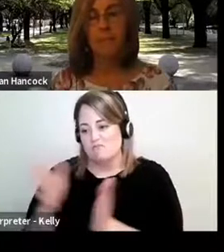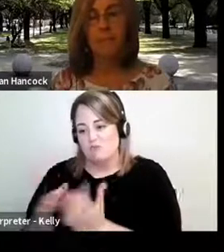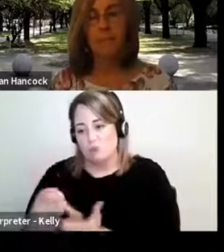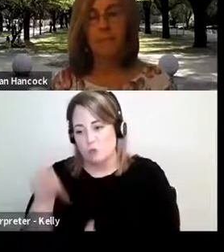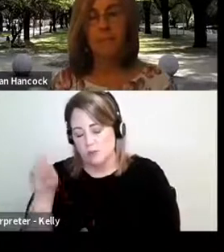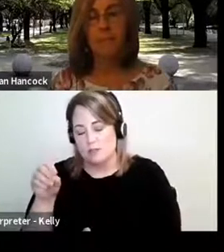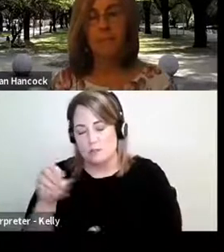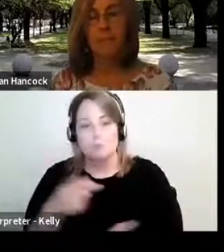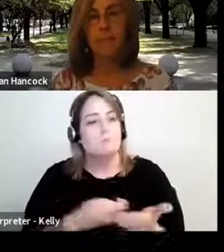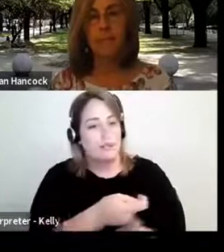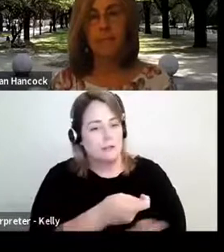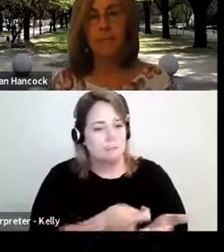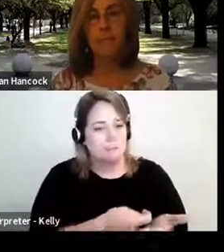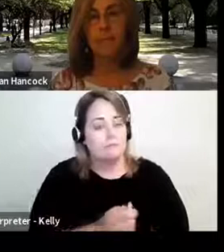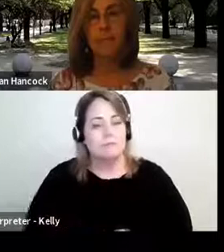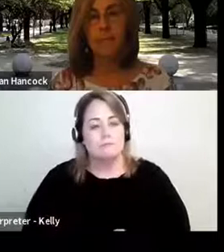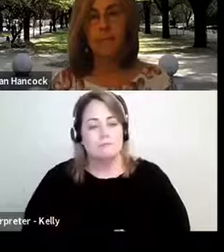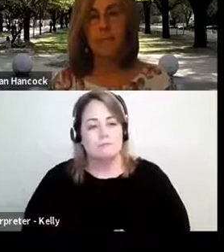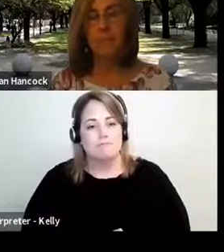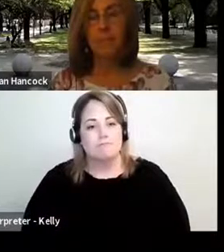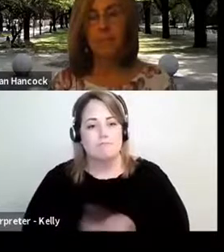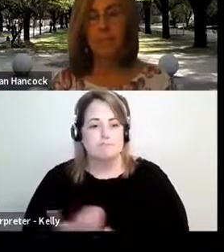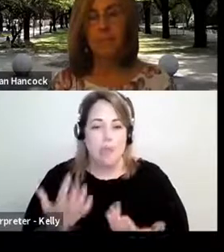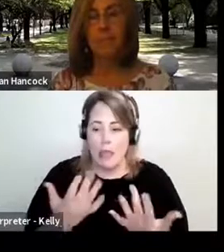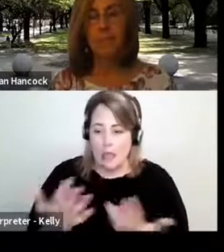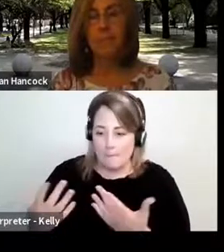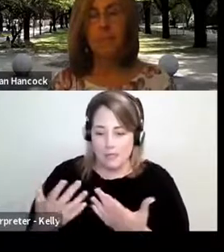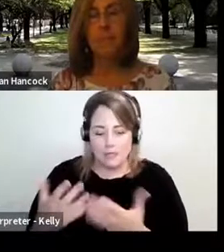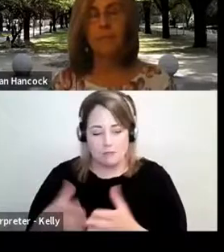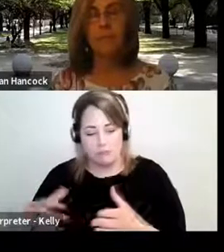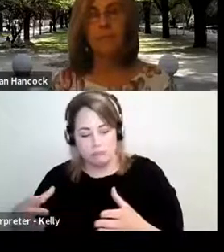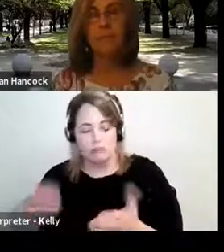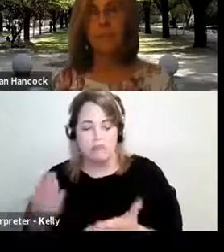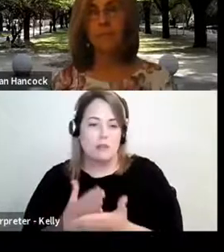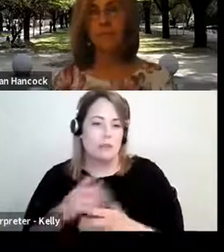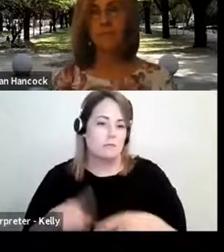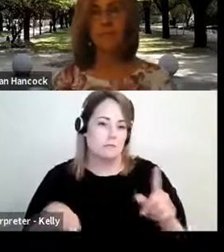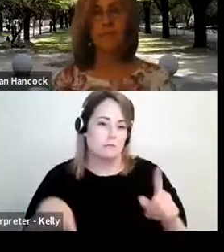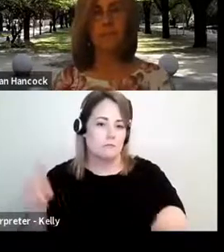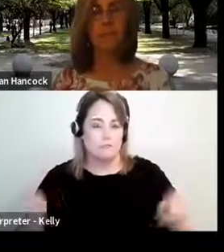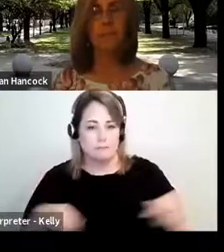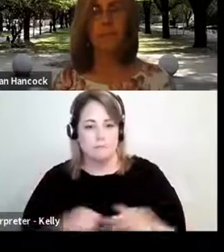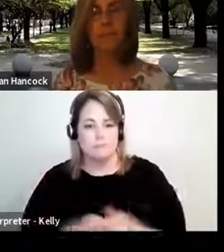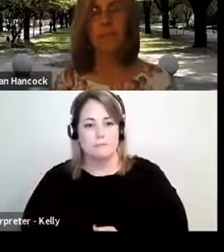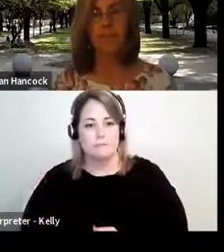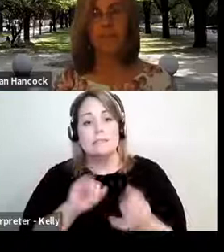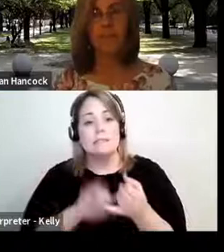It varies, how many students we have per offering. In semester two just gone we had 20,